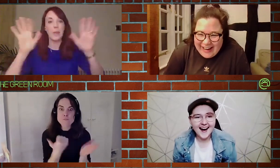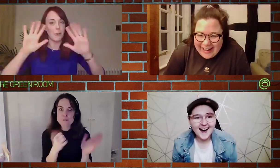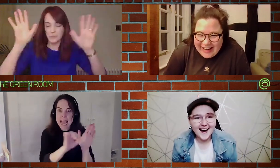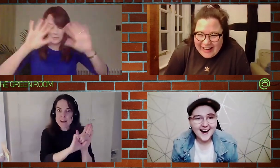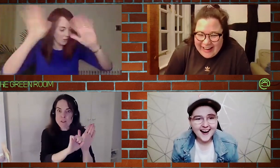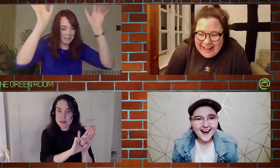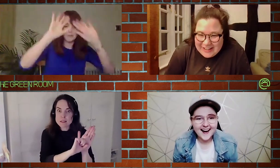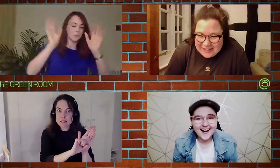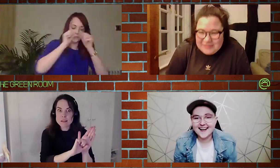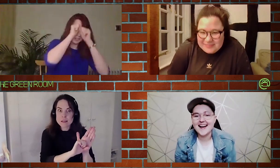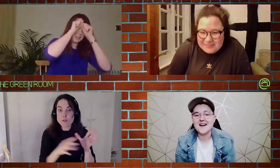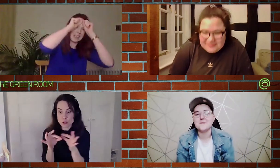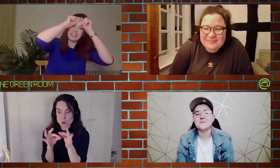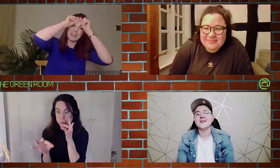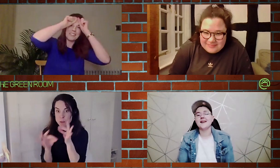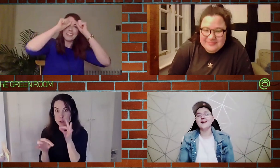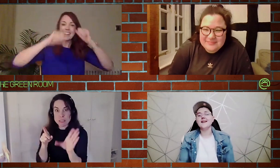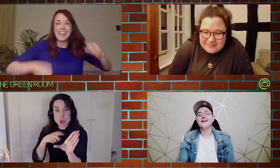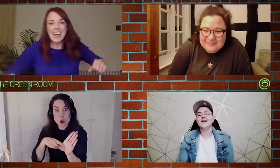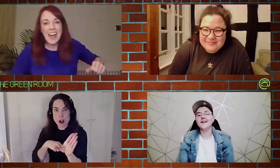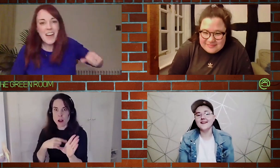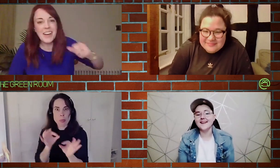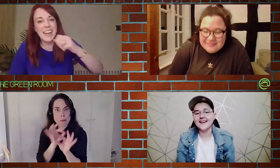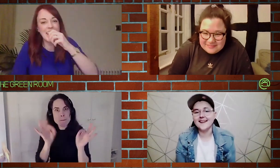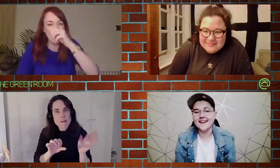I'll stop talking now. Stop talking about it